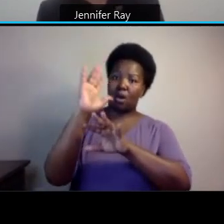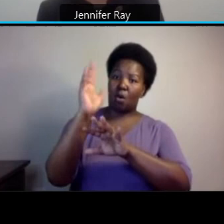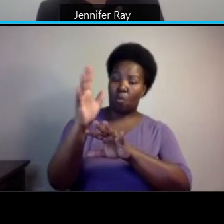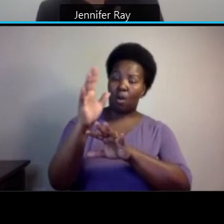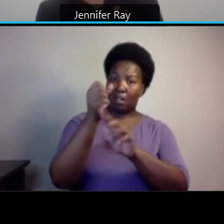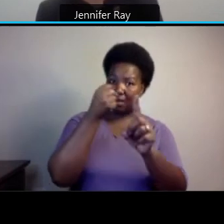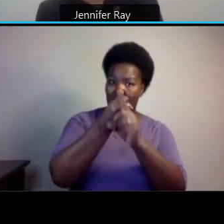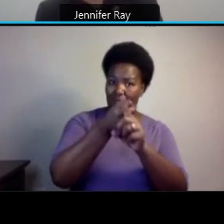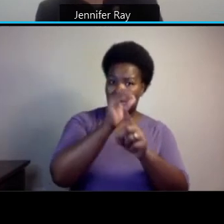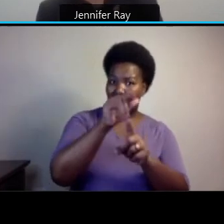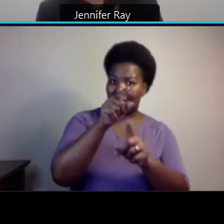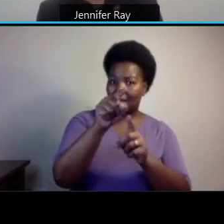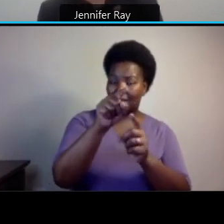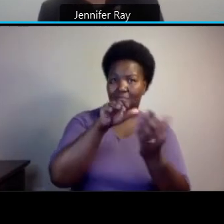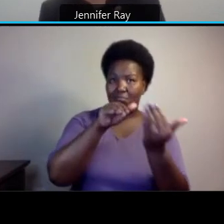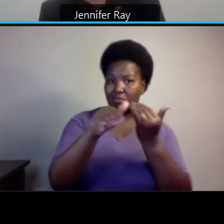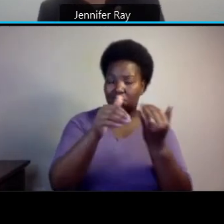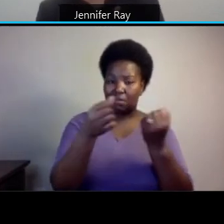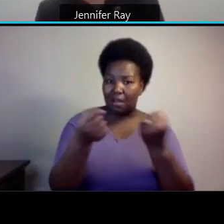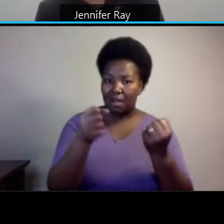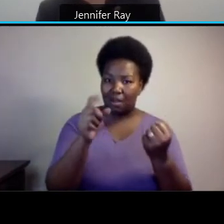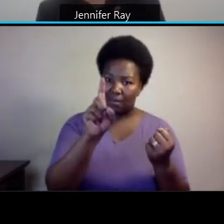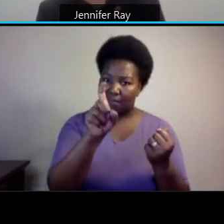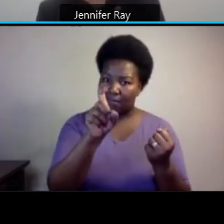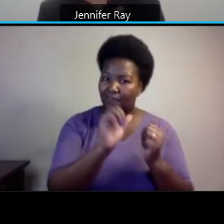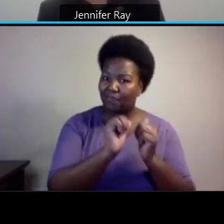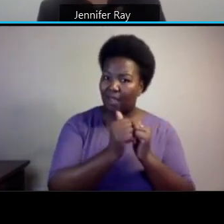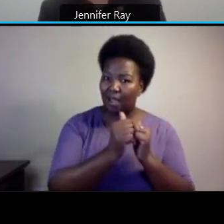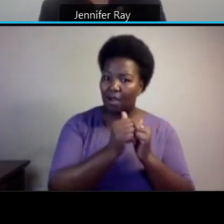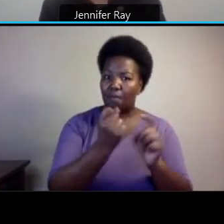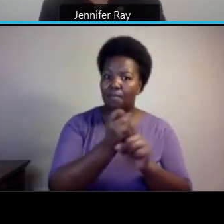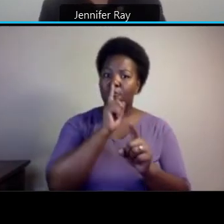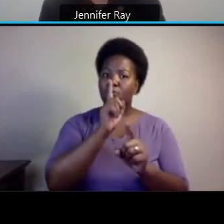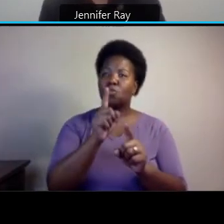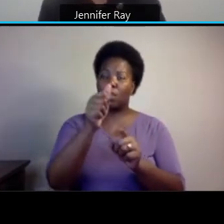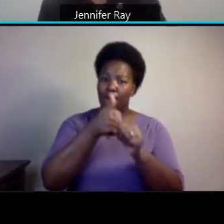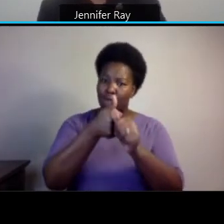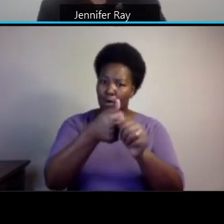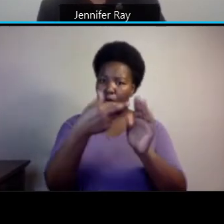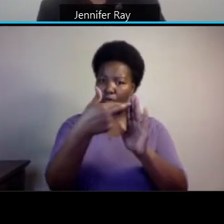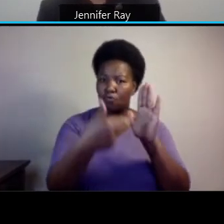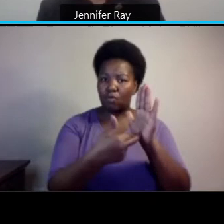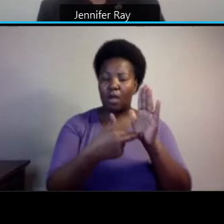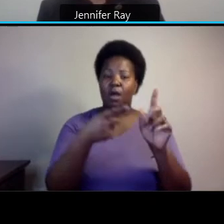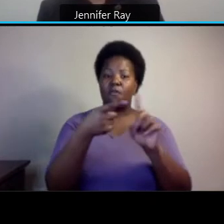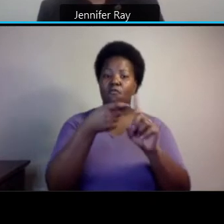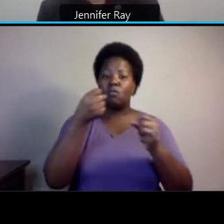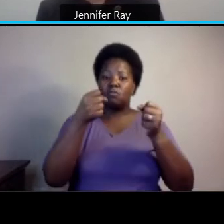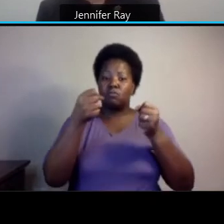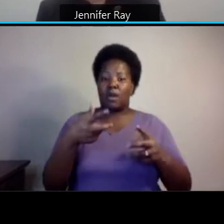calming so having to do with enforcement for drivers from outside of the dc area coming through